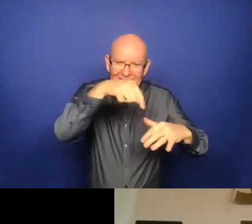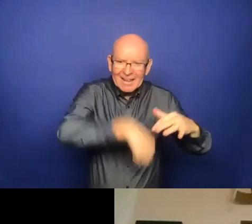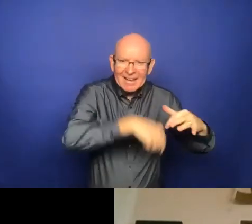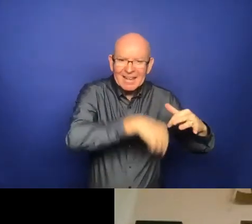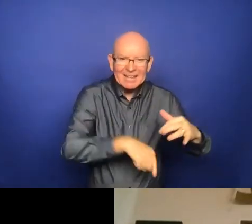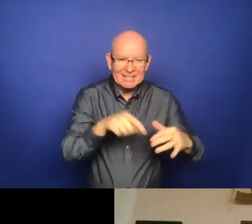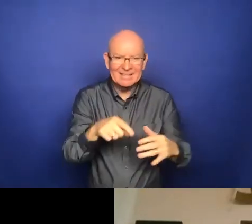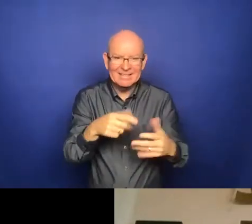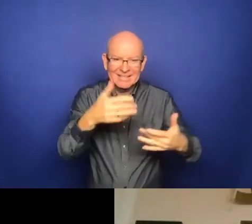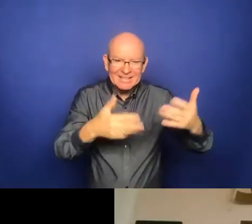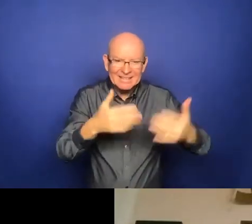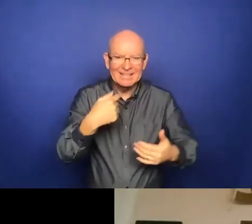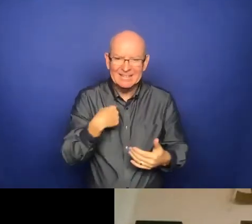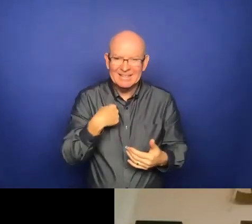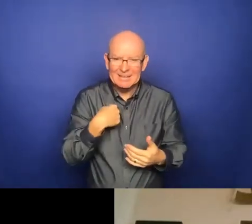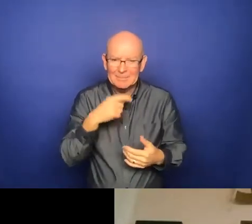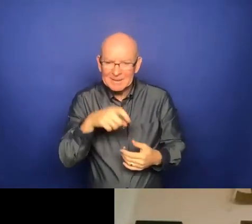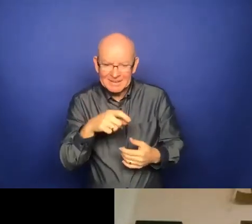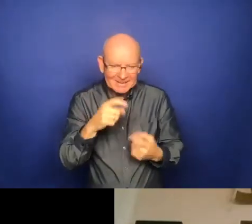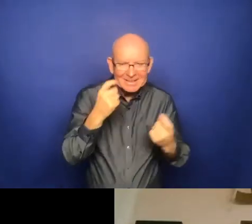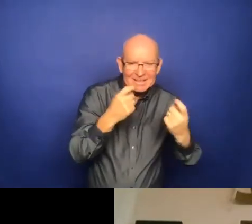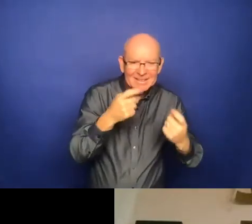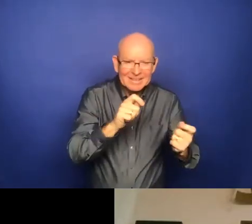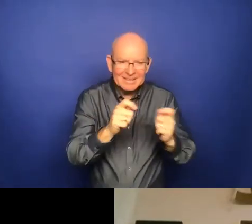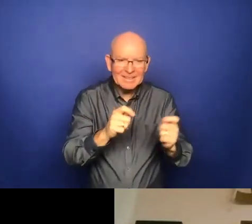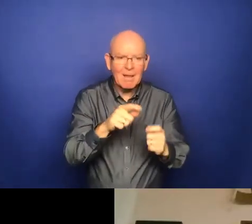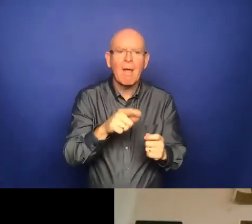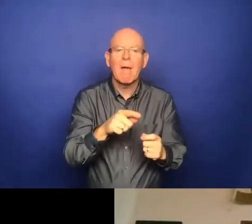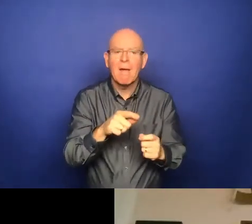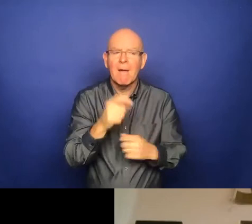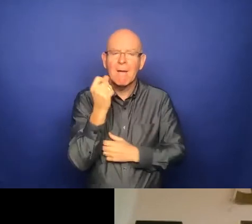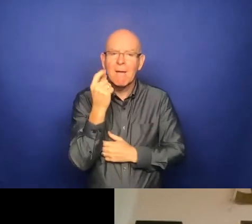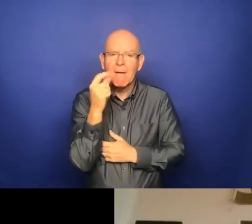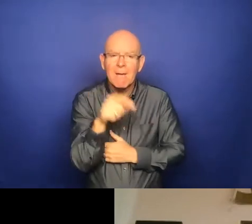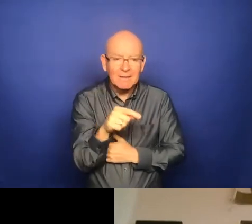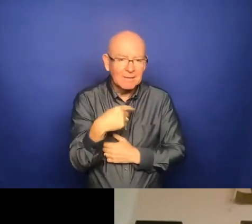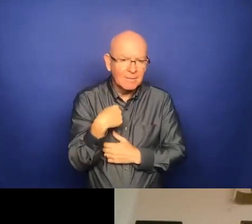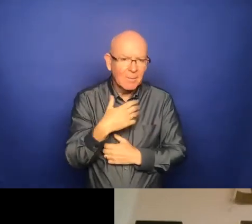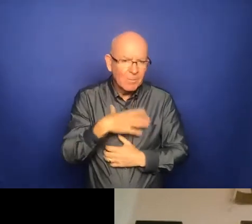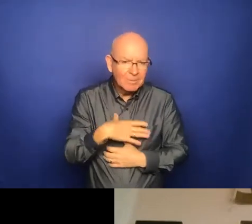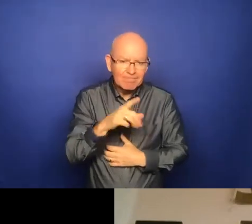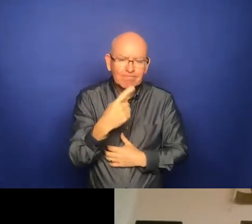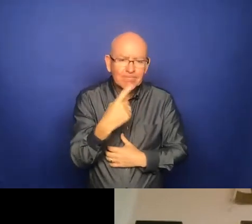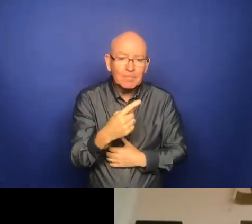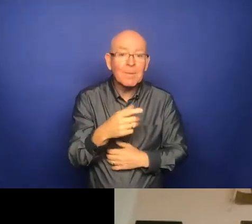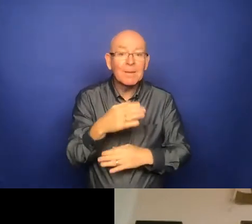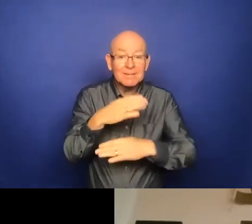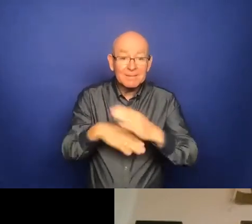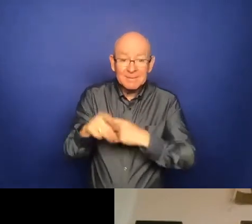where disability statistics are in the same kind of framework where we have a good base, but we are always improving on it. We are always